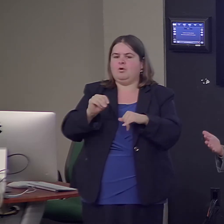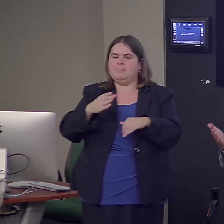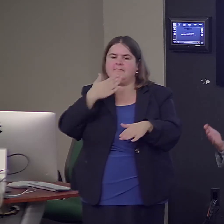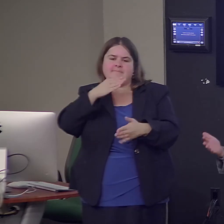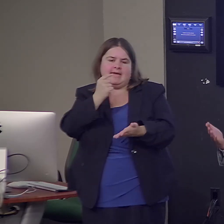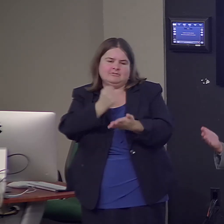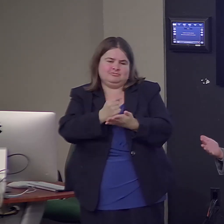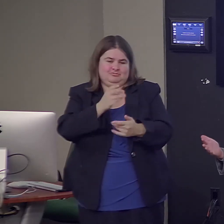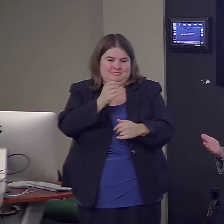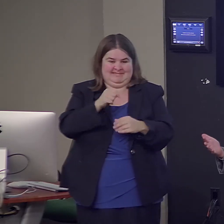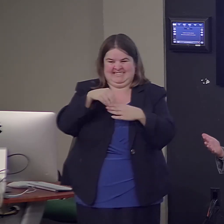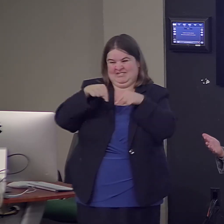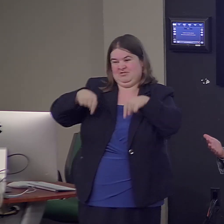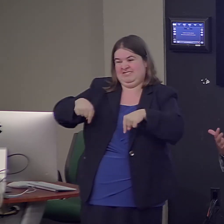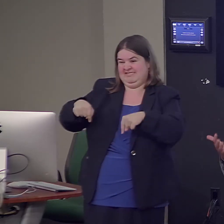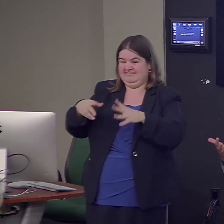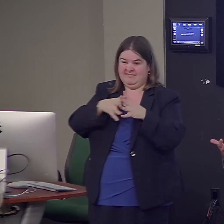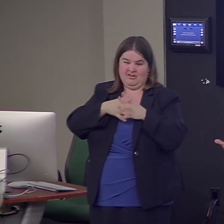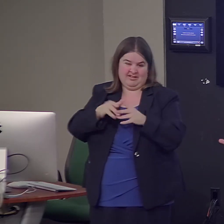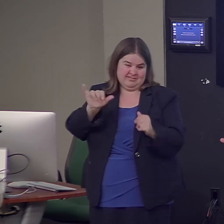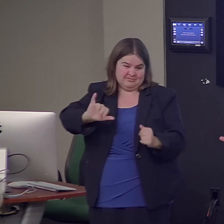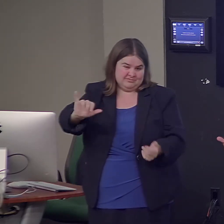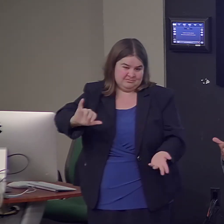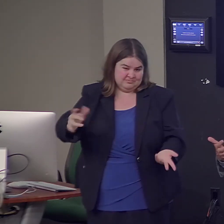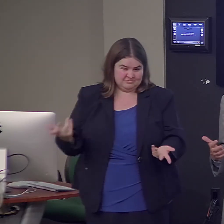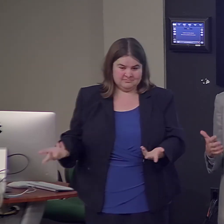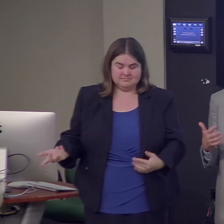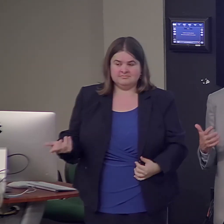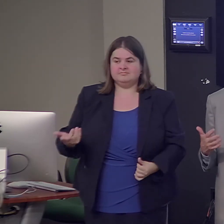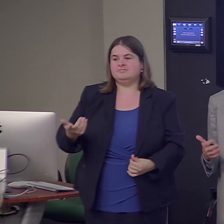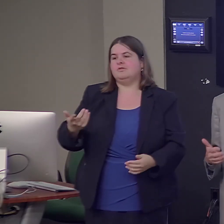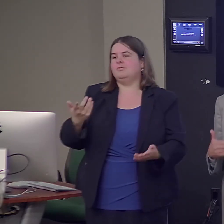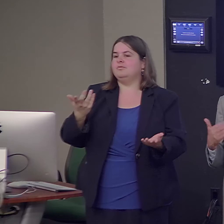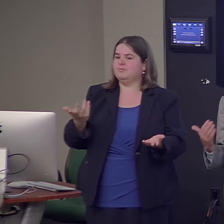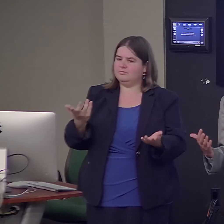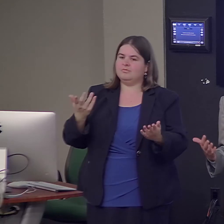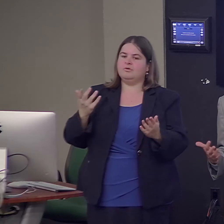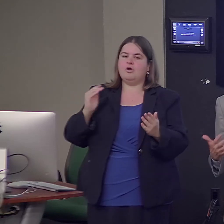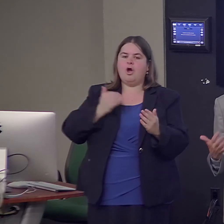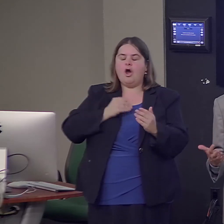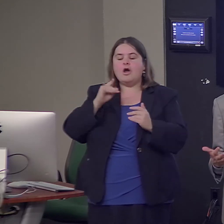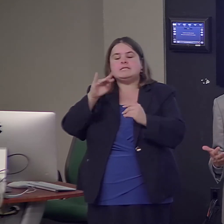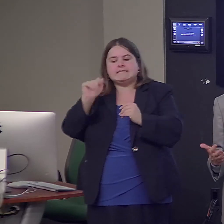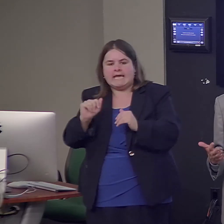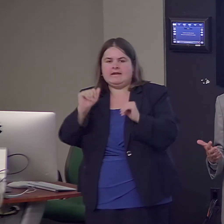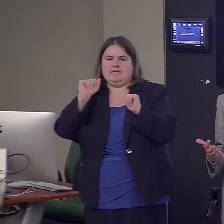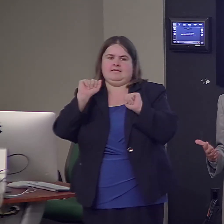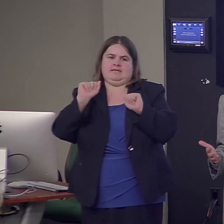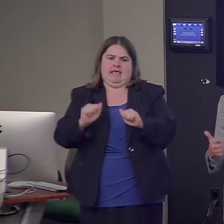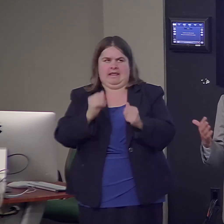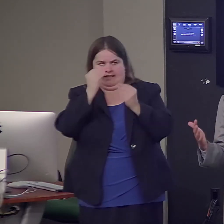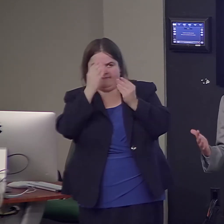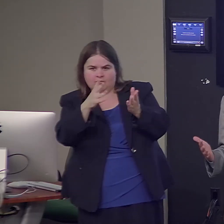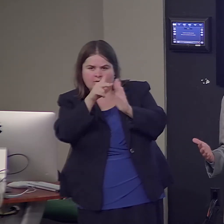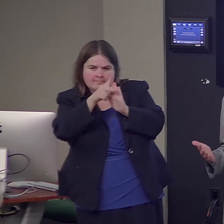in the United States to the extent our data can inform policy not only worldwide